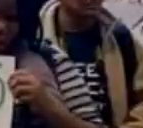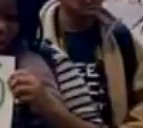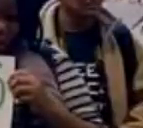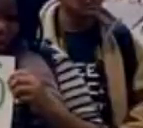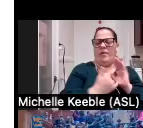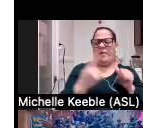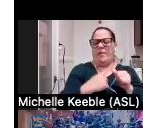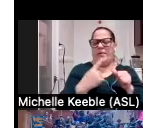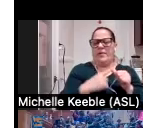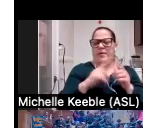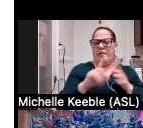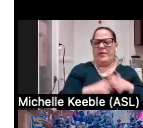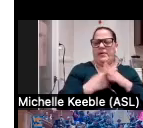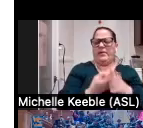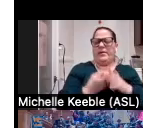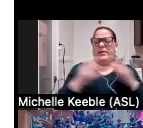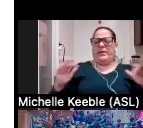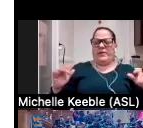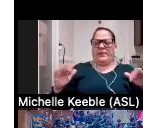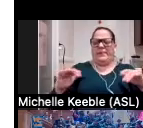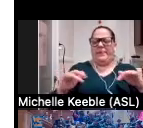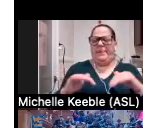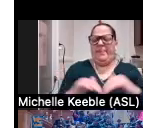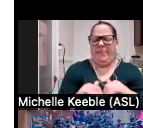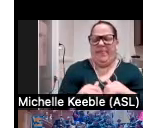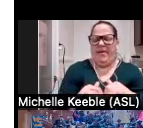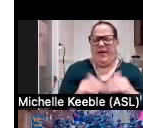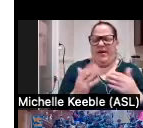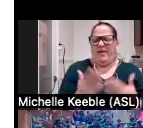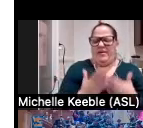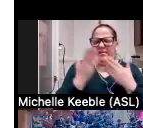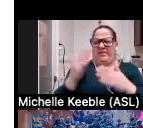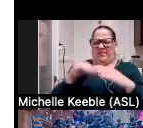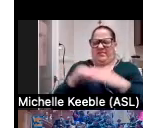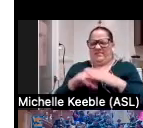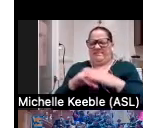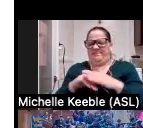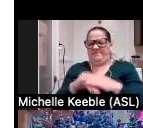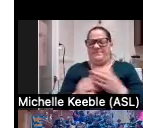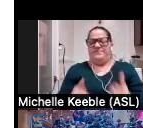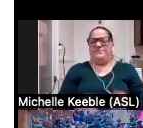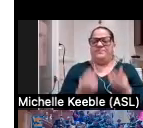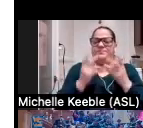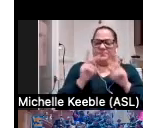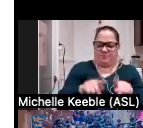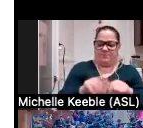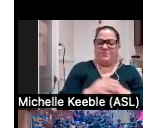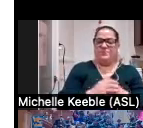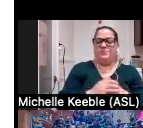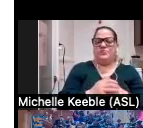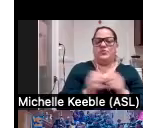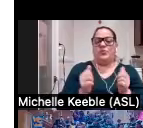to make sure that the collection provided the most access to the most people. Um, and so with that,